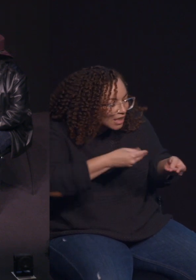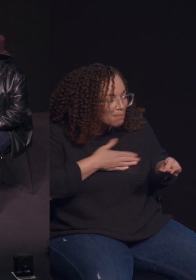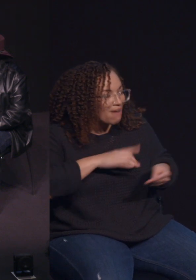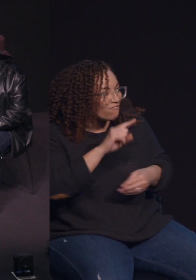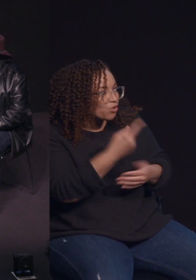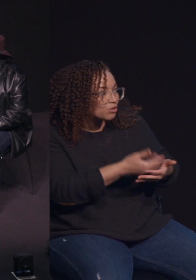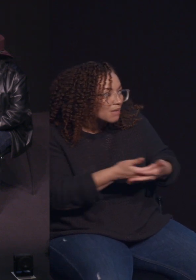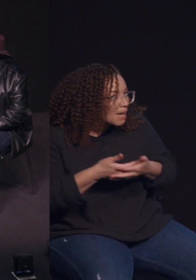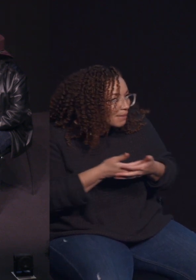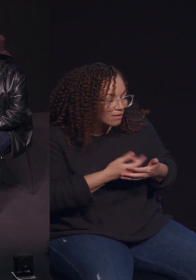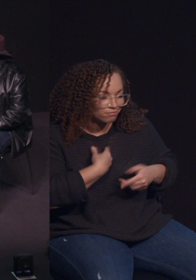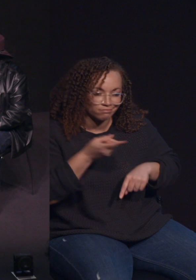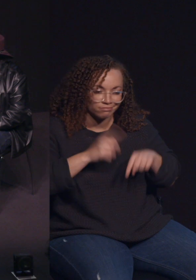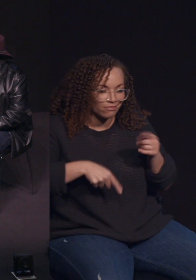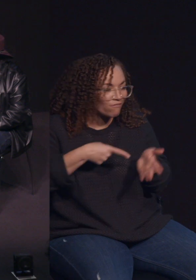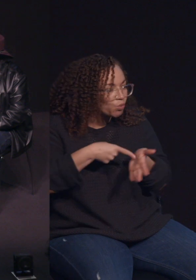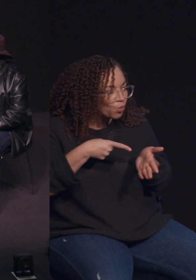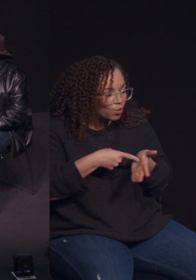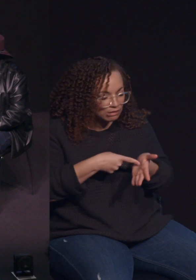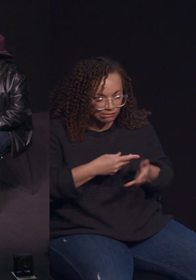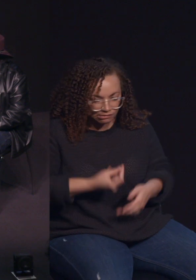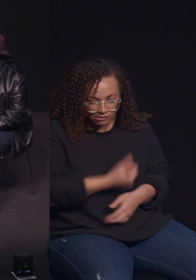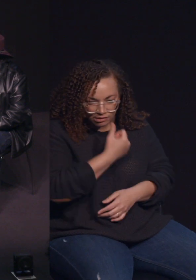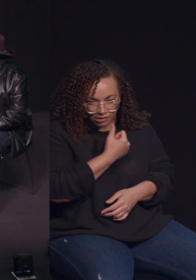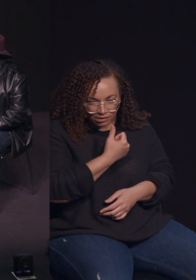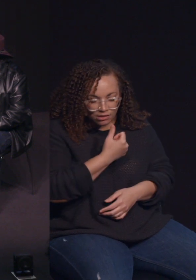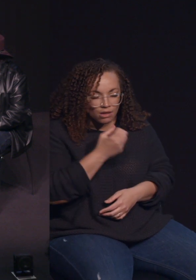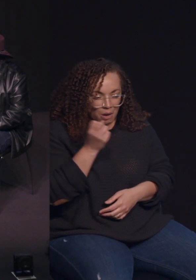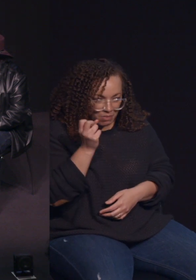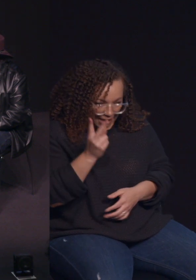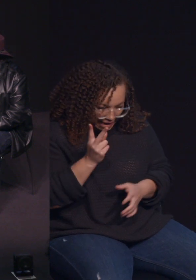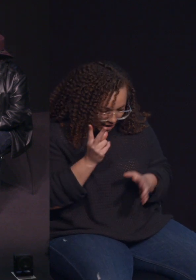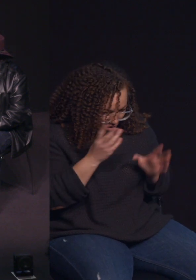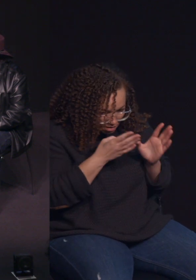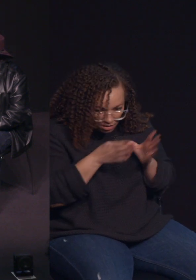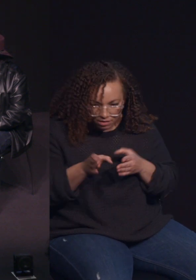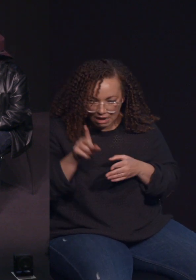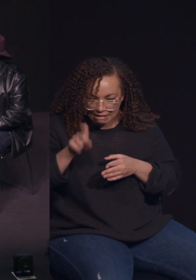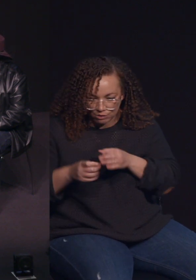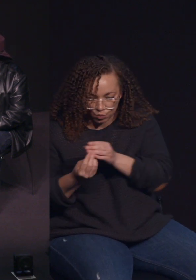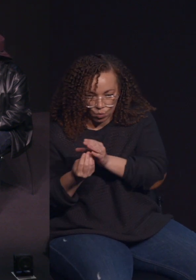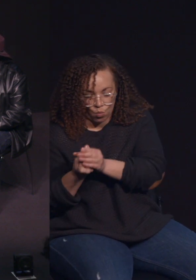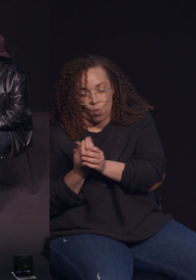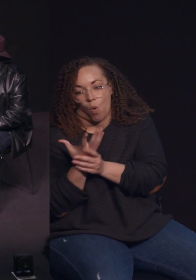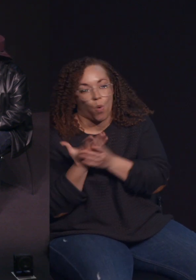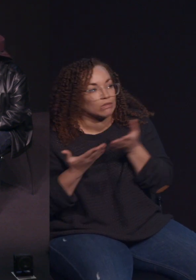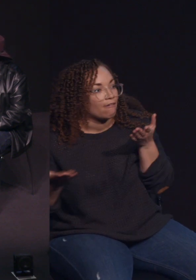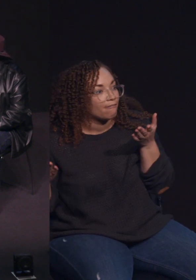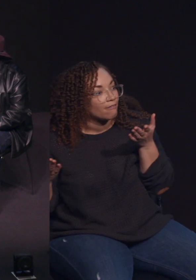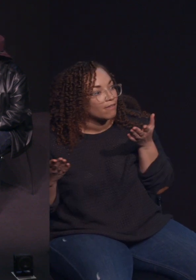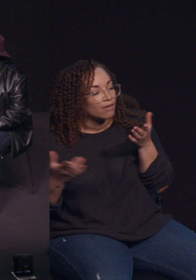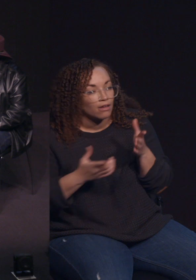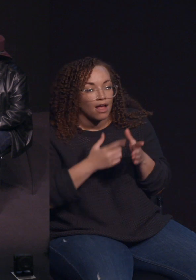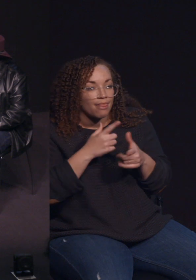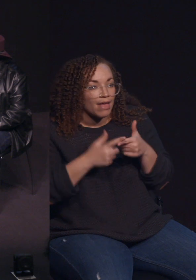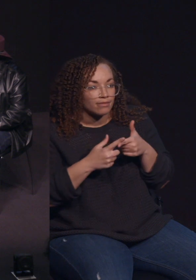So I just was, like, "Okay, I need to grow some stuff," and I think it just kind of just got into me, you know.